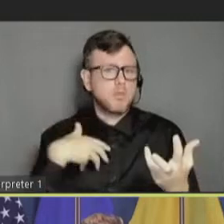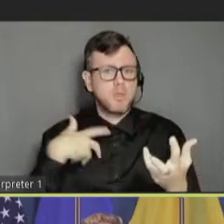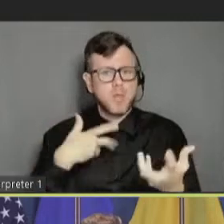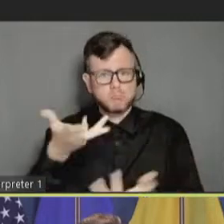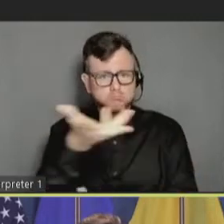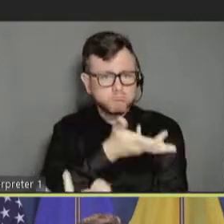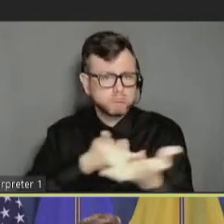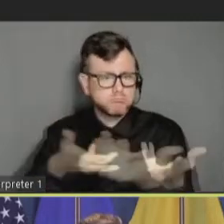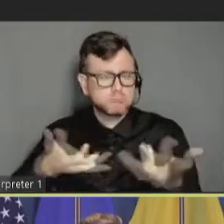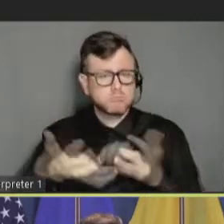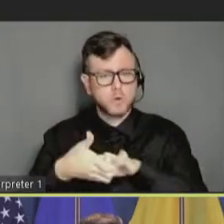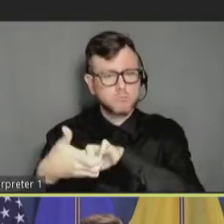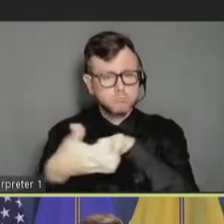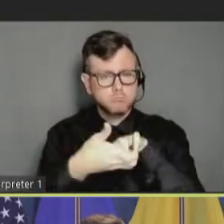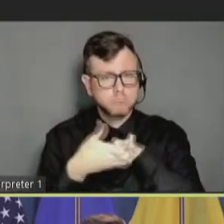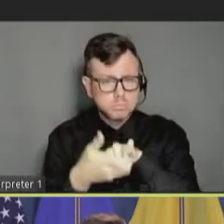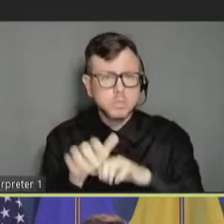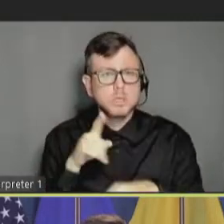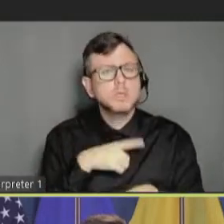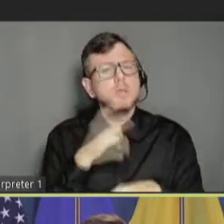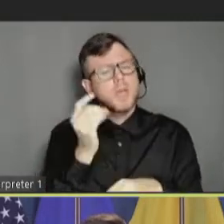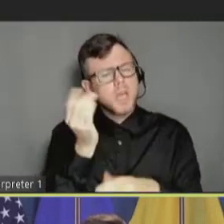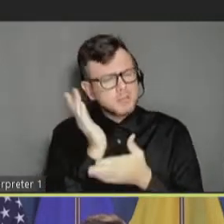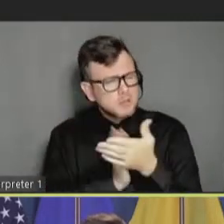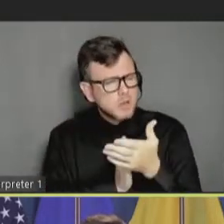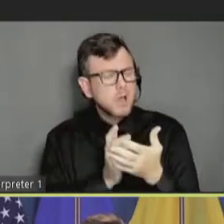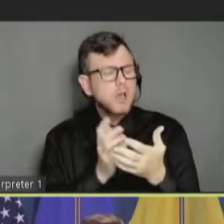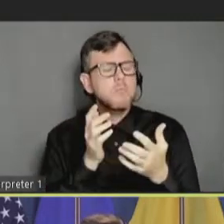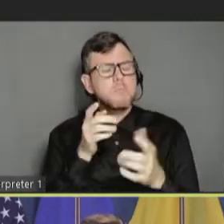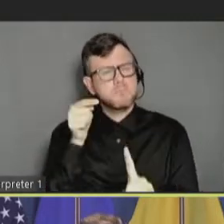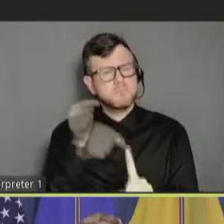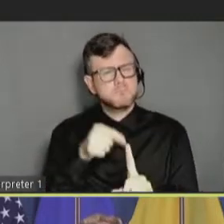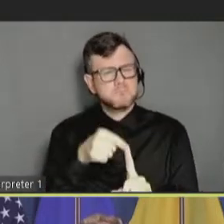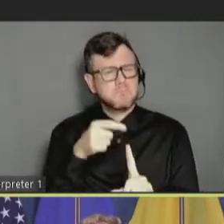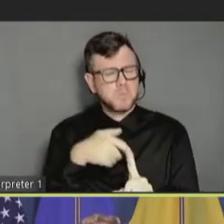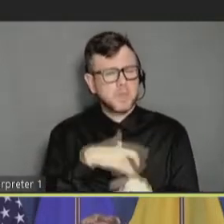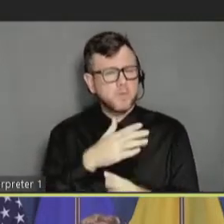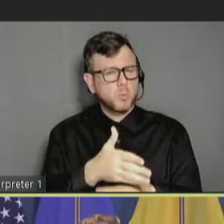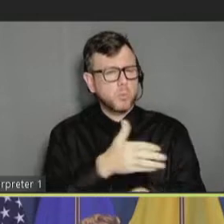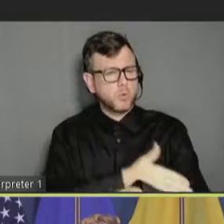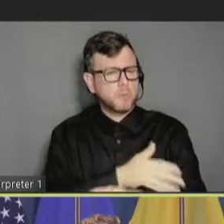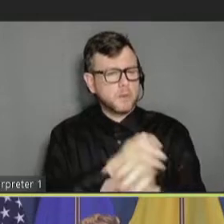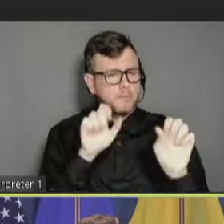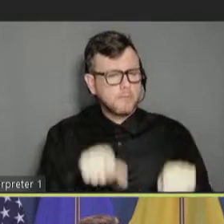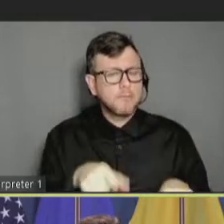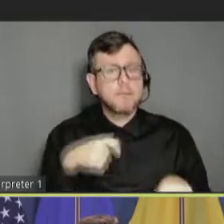for improvement. And those are particularly in domain five related to outreach, which is the